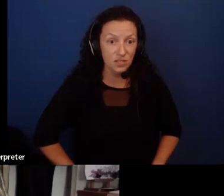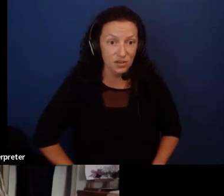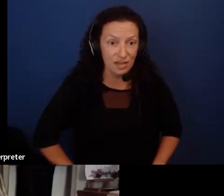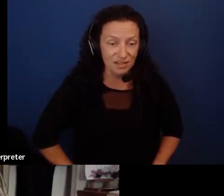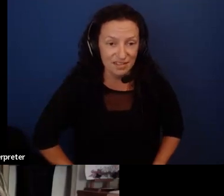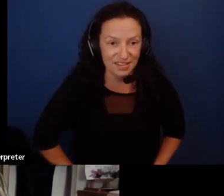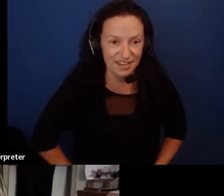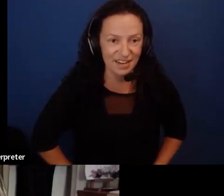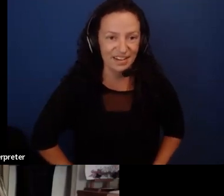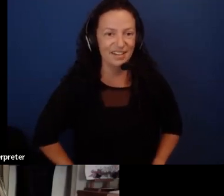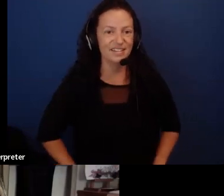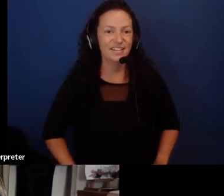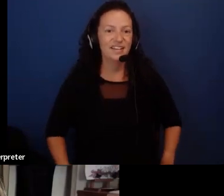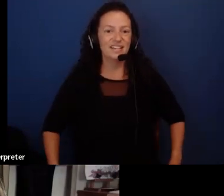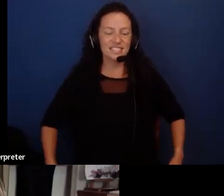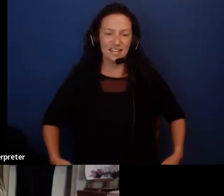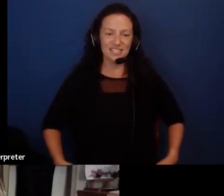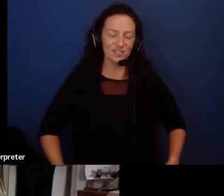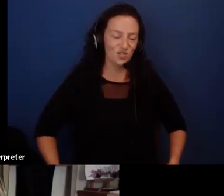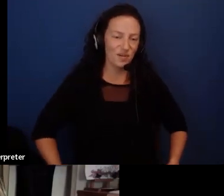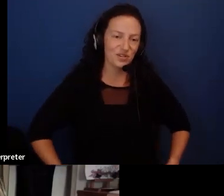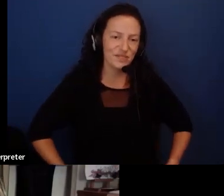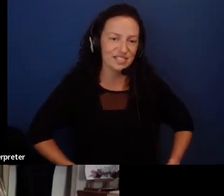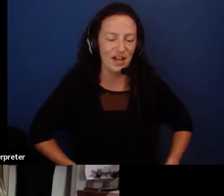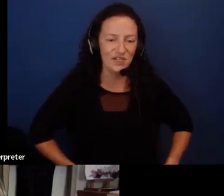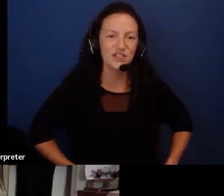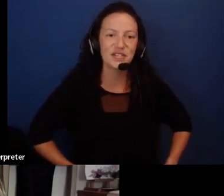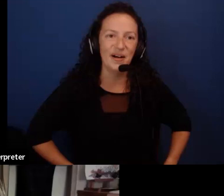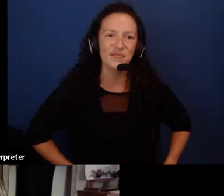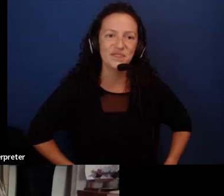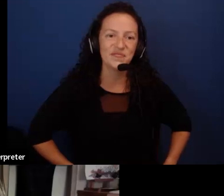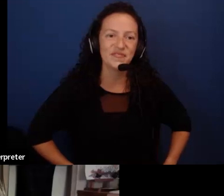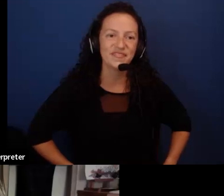as a tech dinosaur I'm learning myself. Yeah.